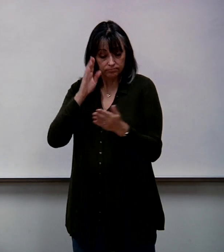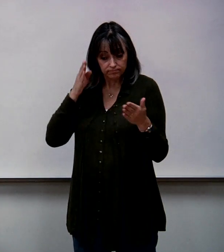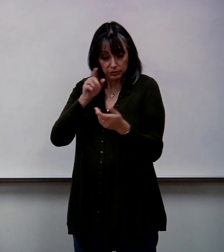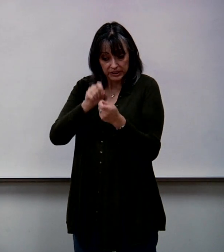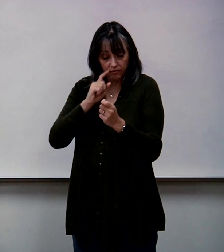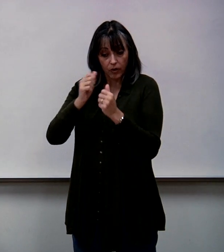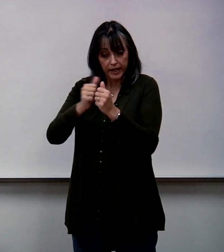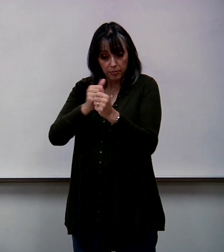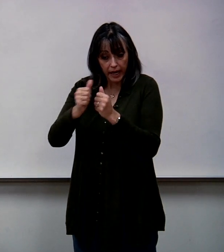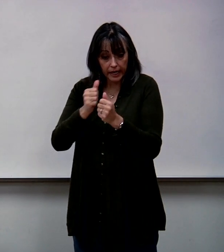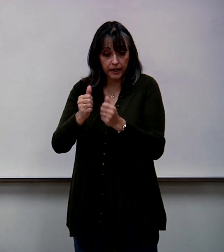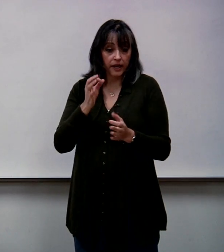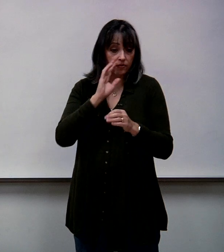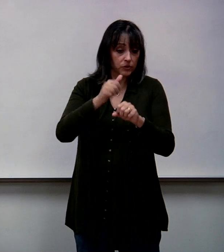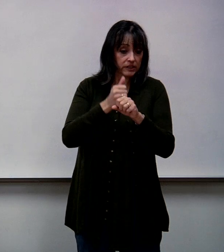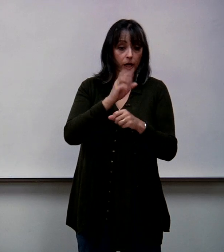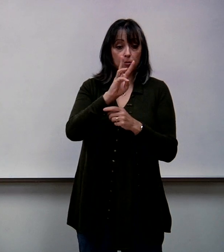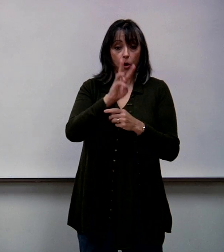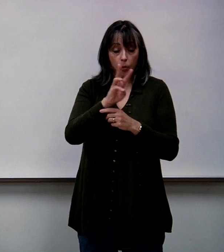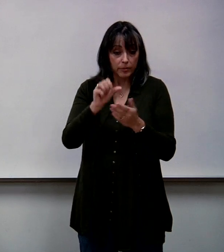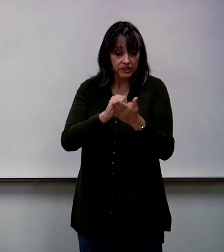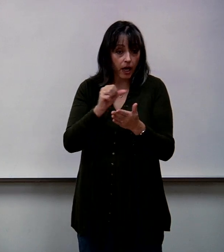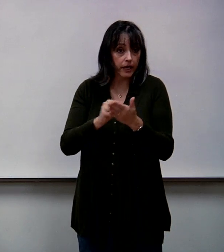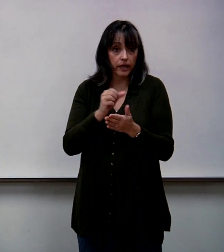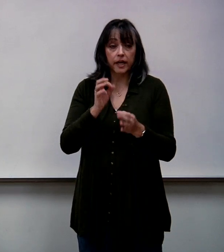campaign website, if you intend to use your personal website to campaign,